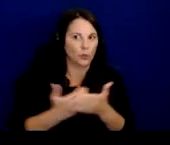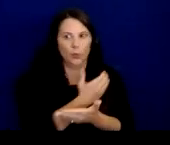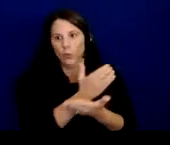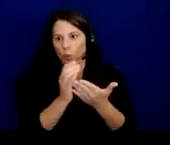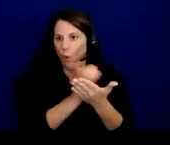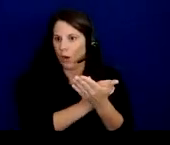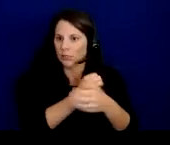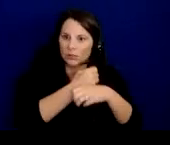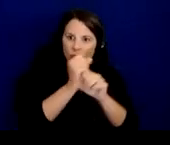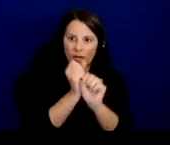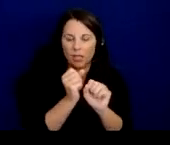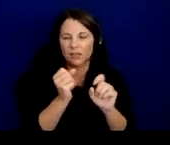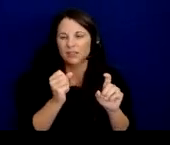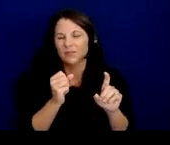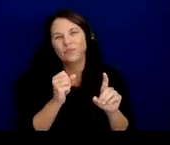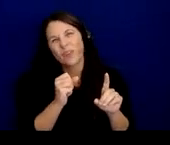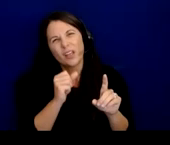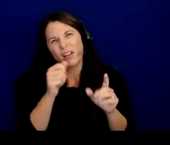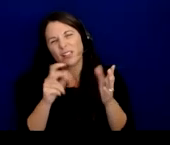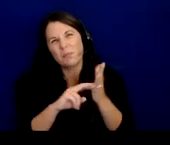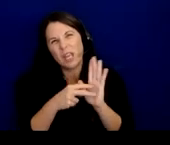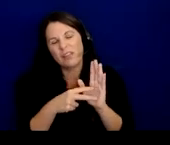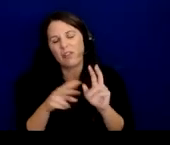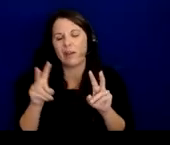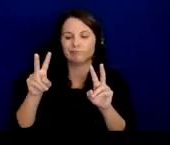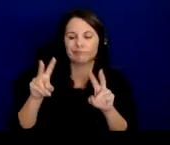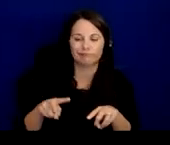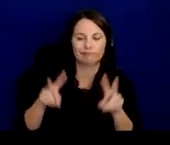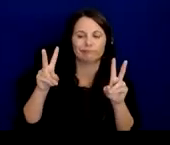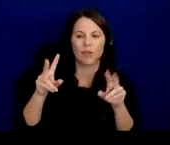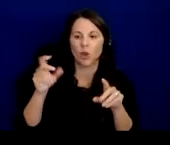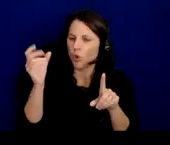aren't necessarily frowned upon on campus, but not necessarily encouraged either.